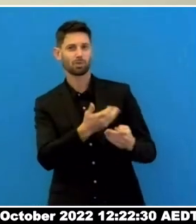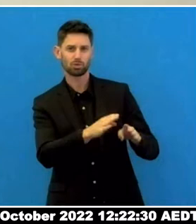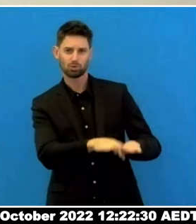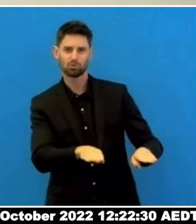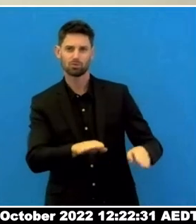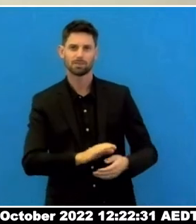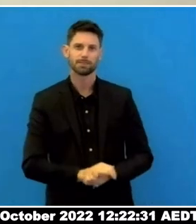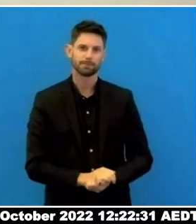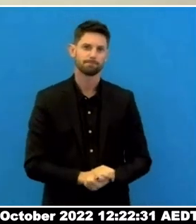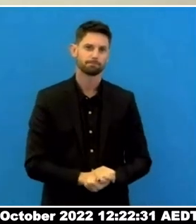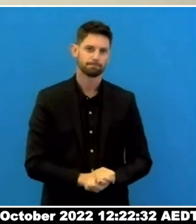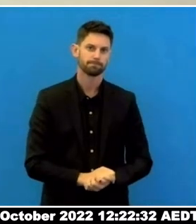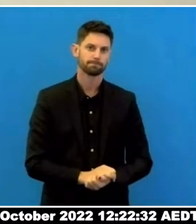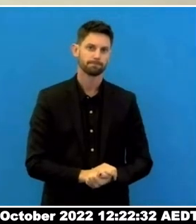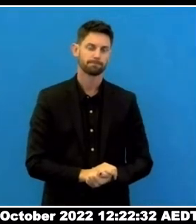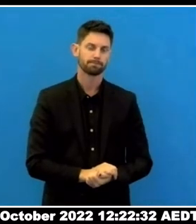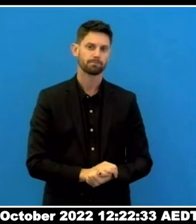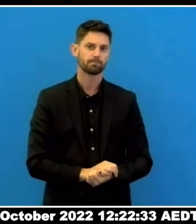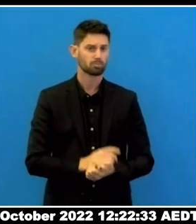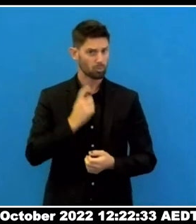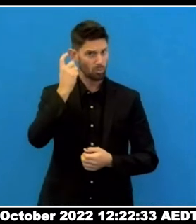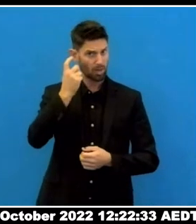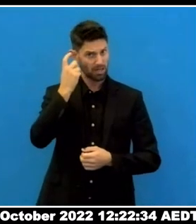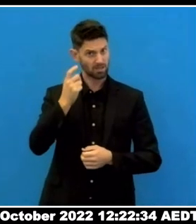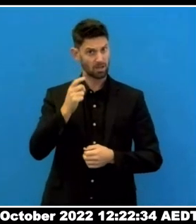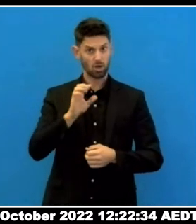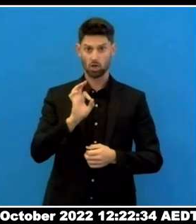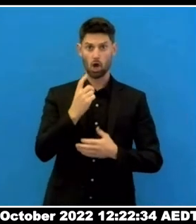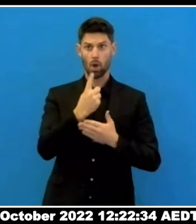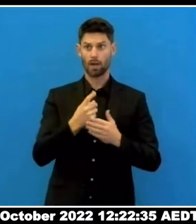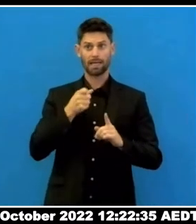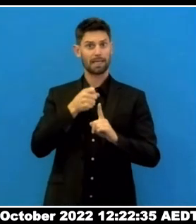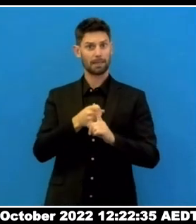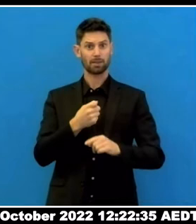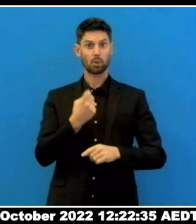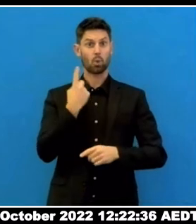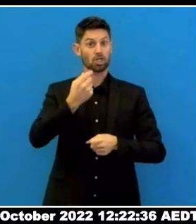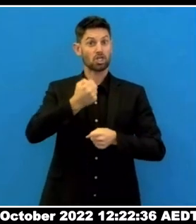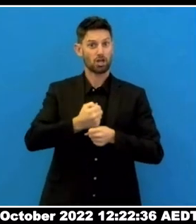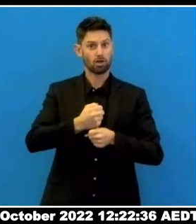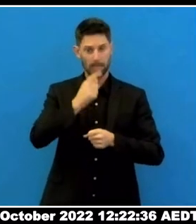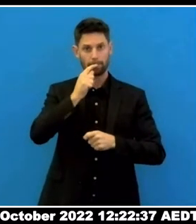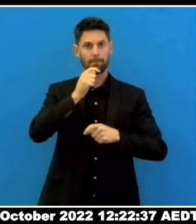And do you see that sort of manifest in intergenerational trauma across families over a long period of time?